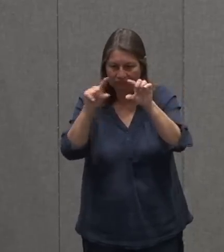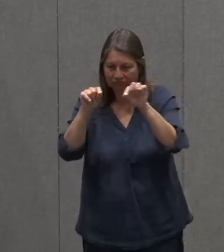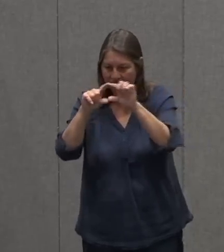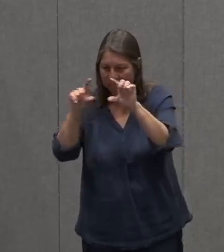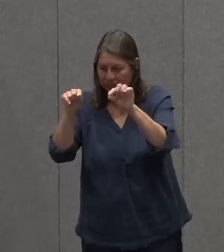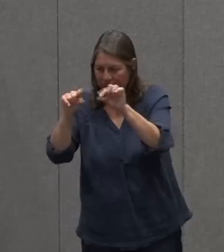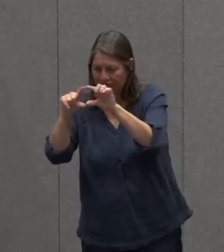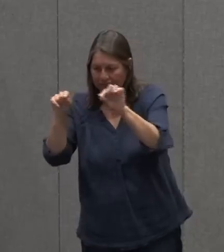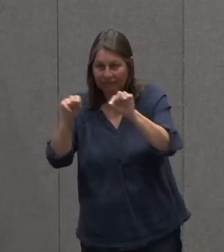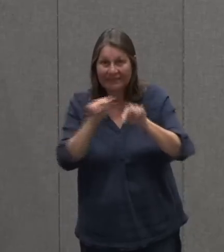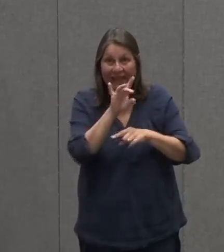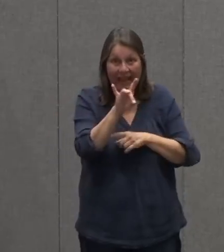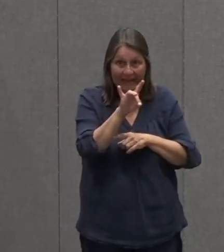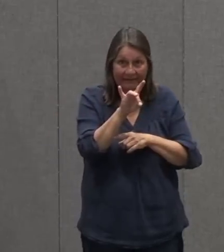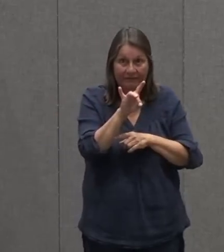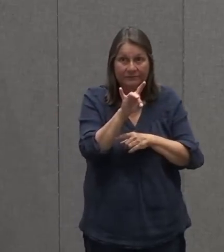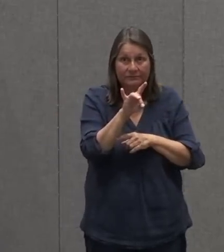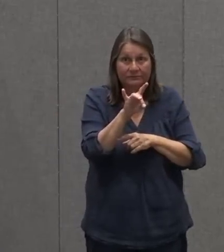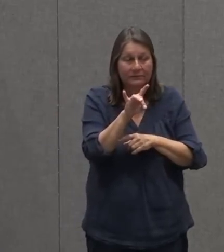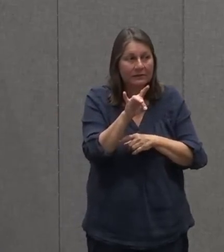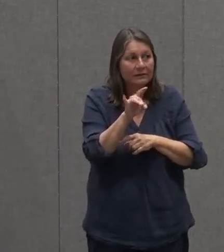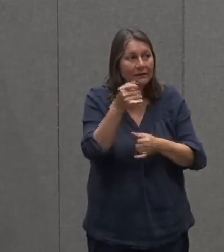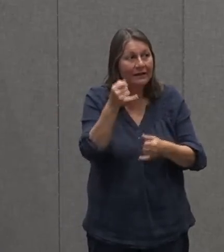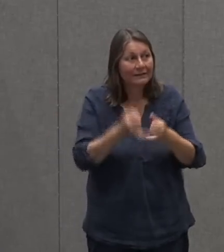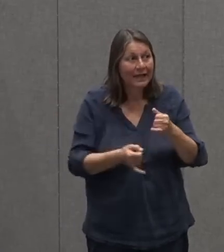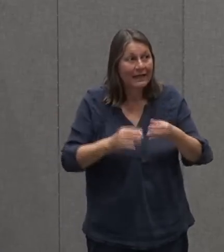I have one last number, 36.